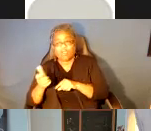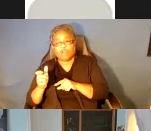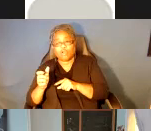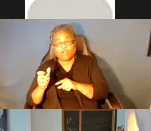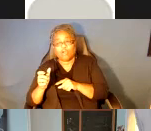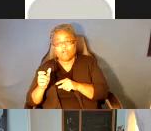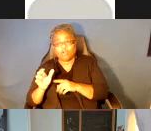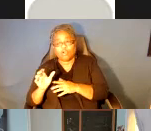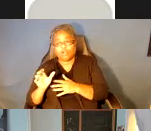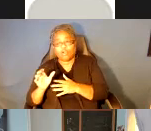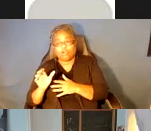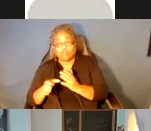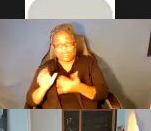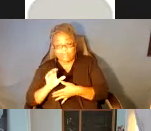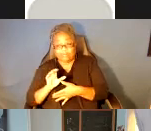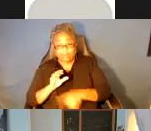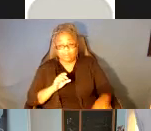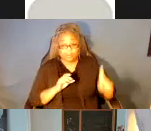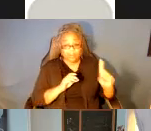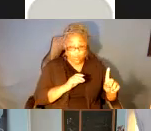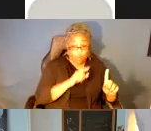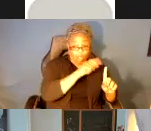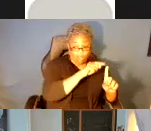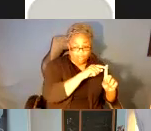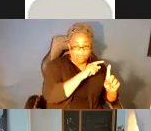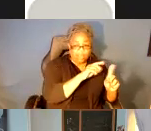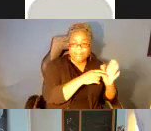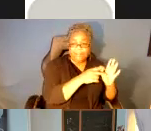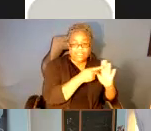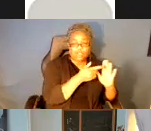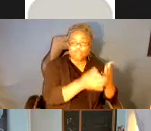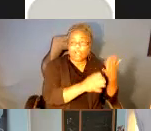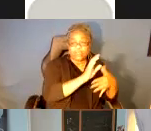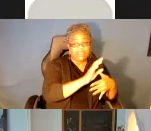At the bottom of scale at a one, the criterion is not addressed